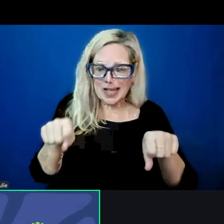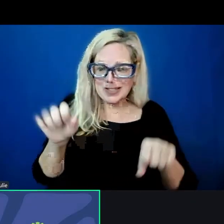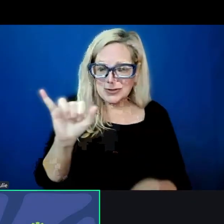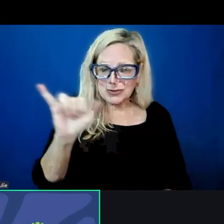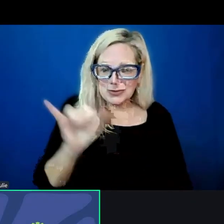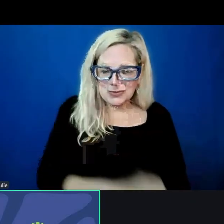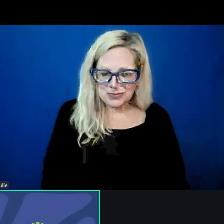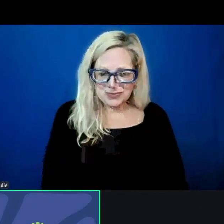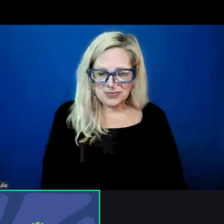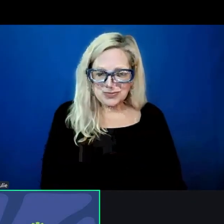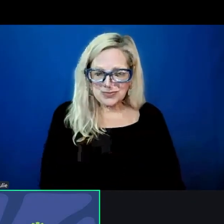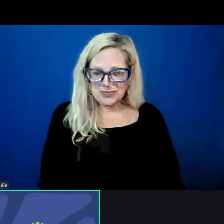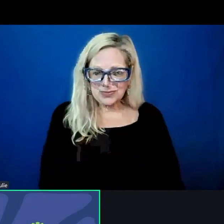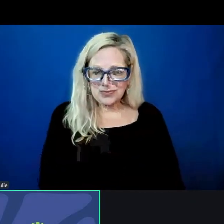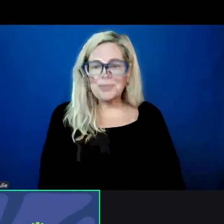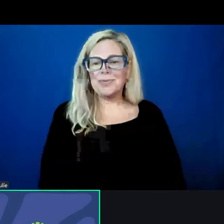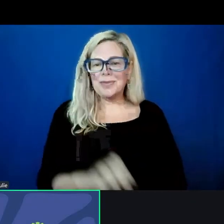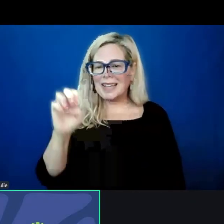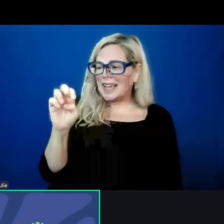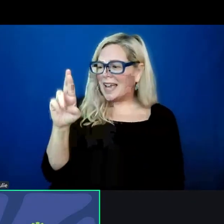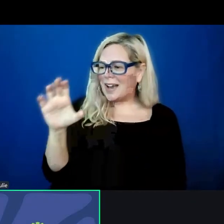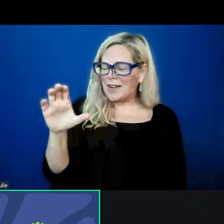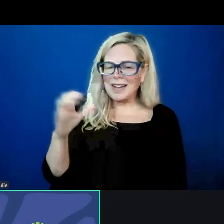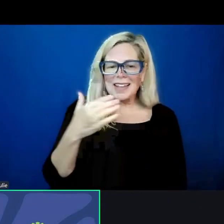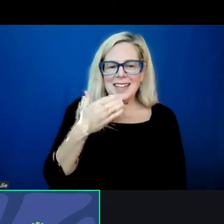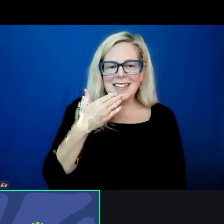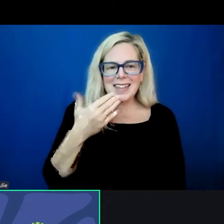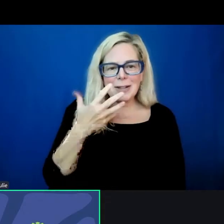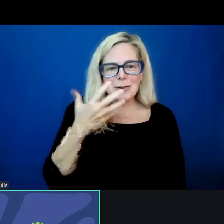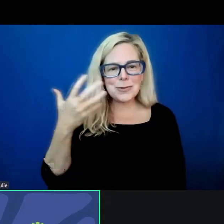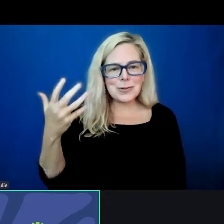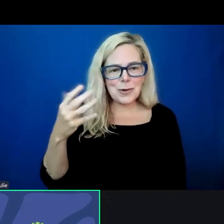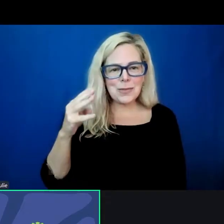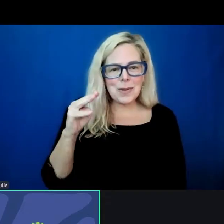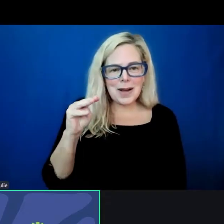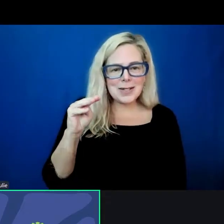This is Eric. Thank you so much, Miss Maury. We really appreciate